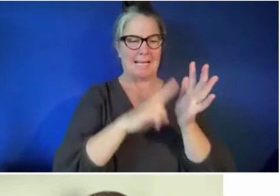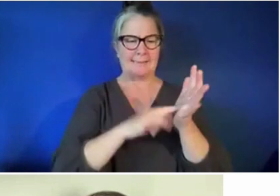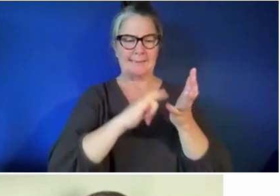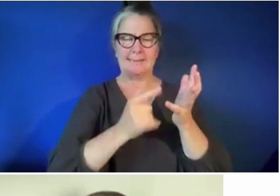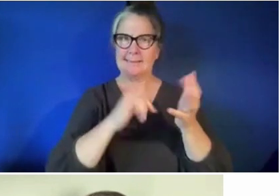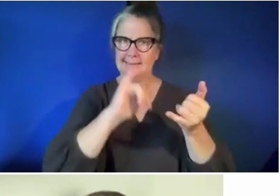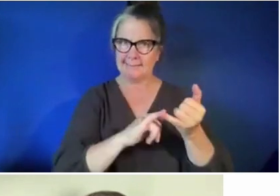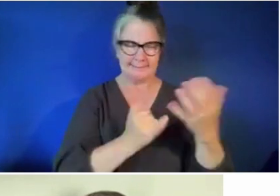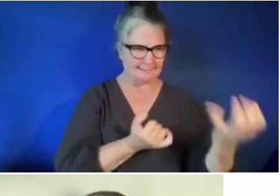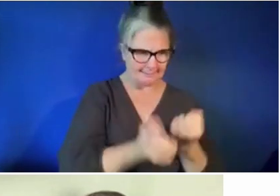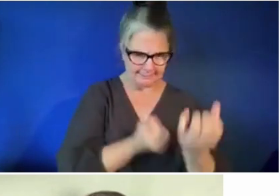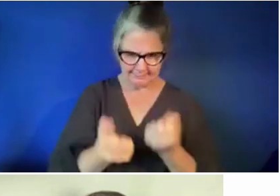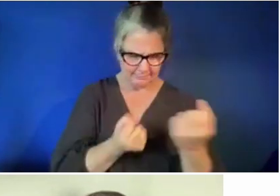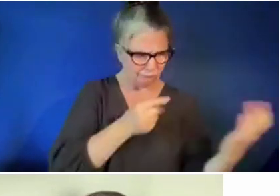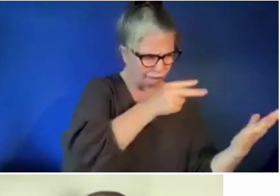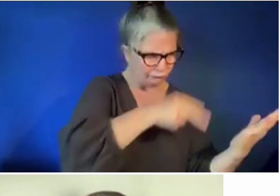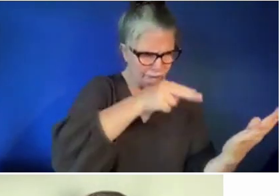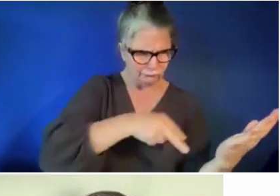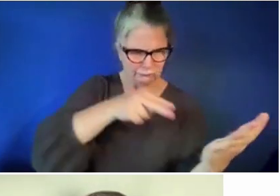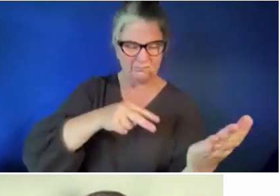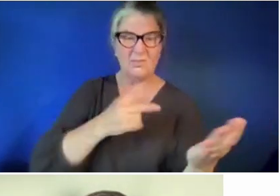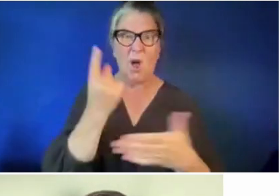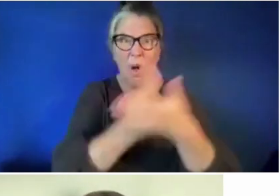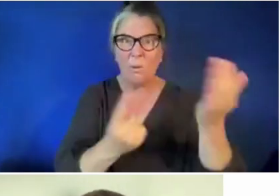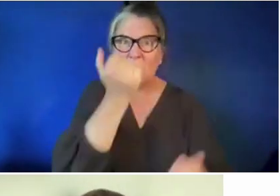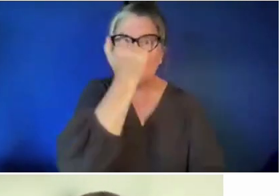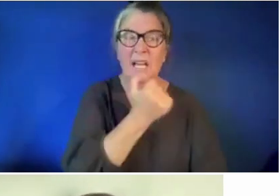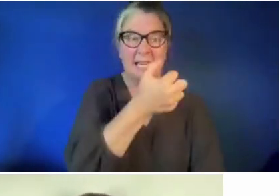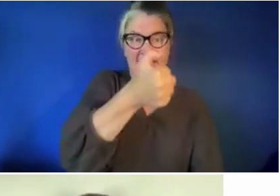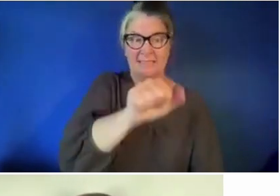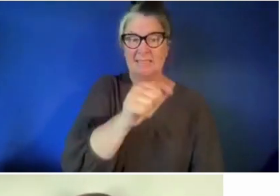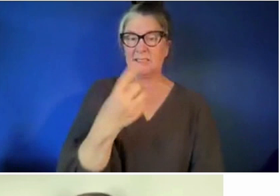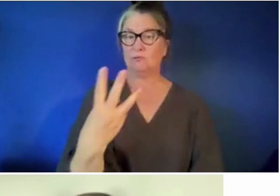felt comfortable discussing mental health and wellbeing with their supervisor.